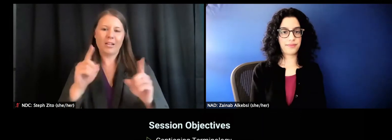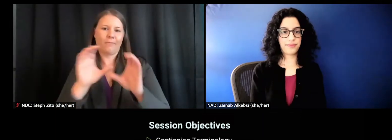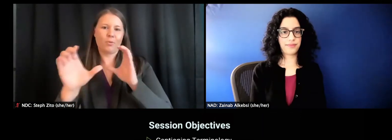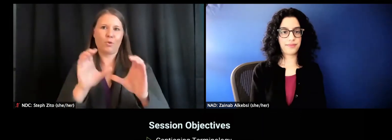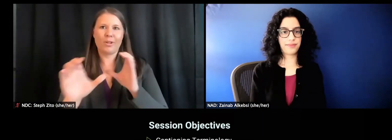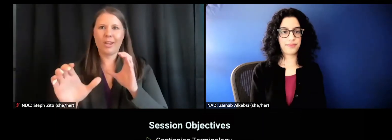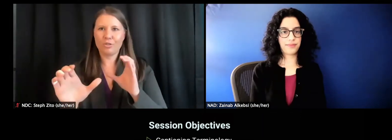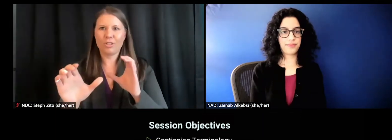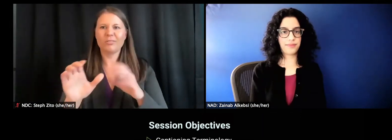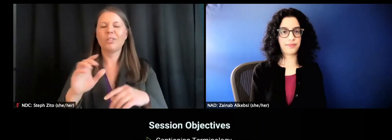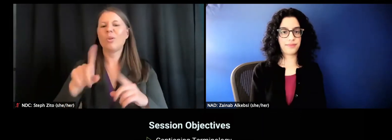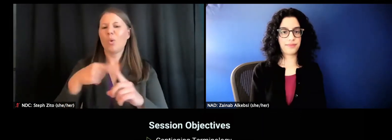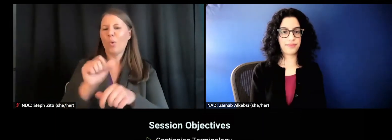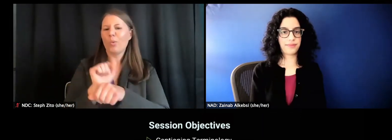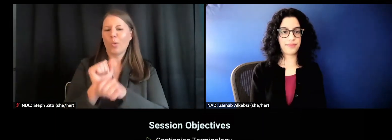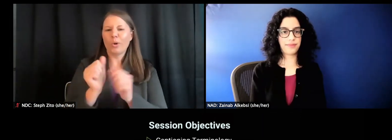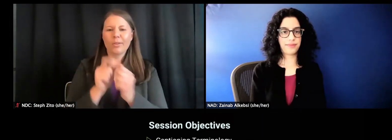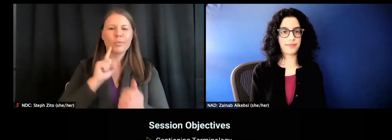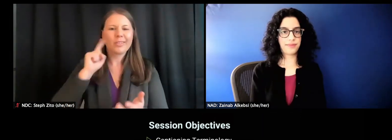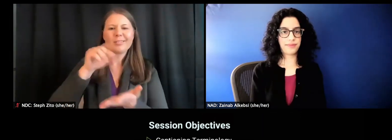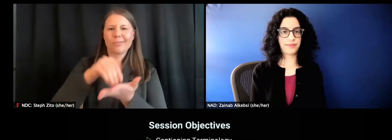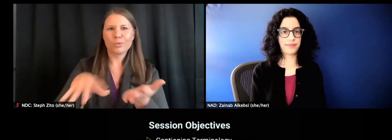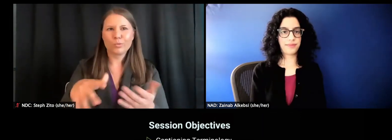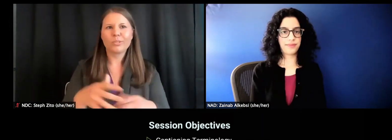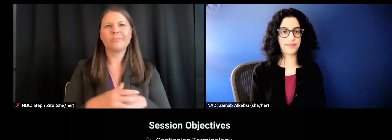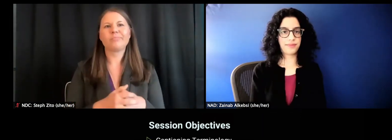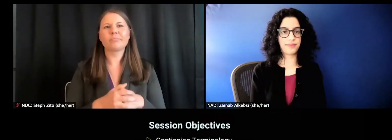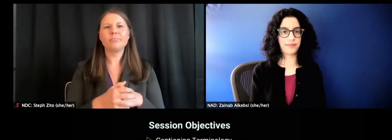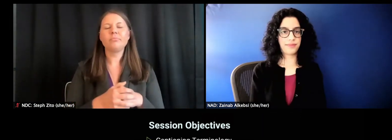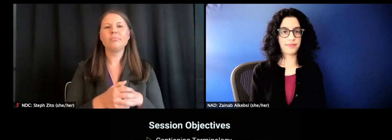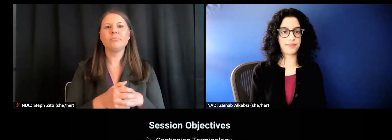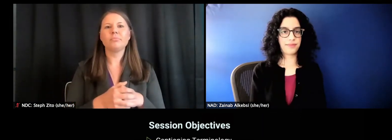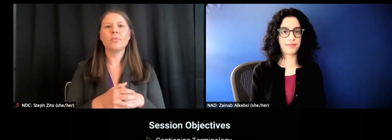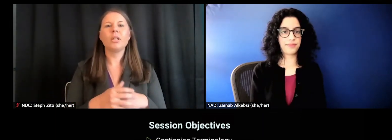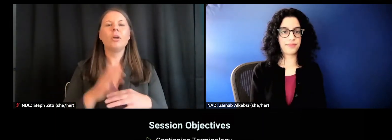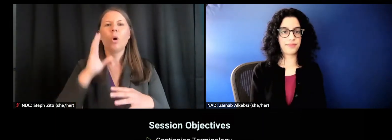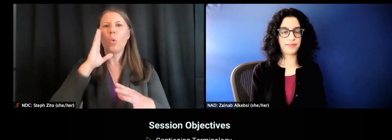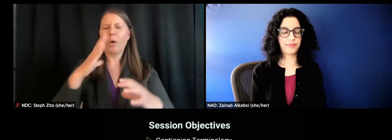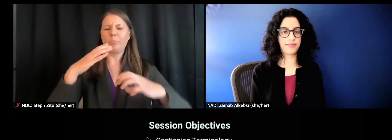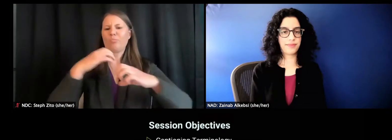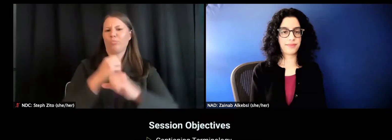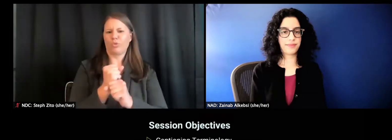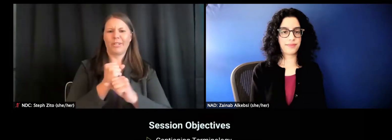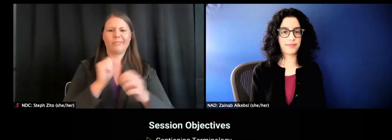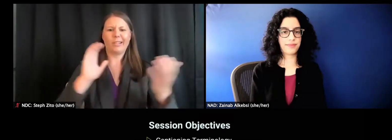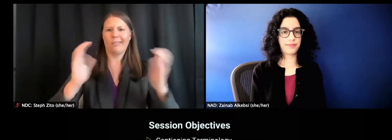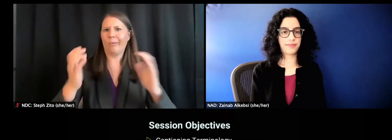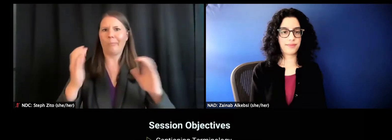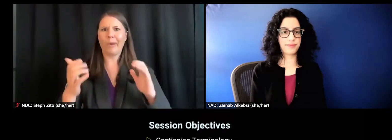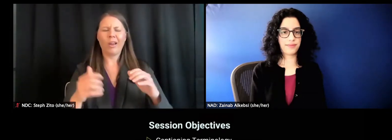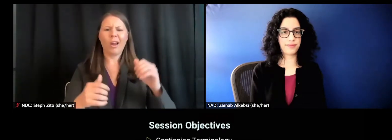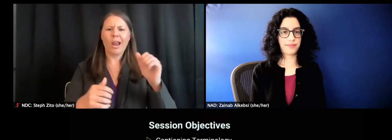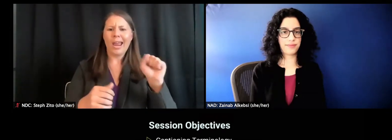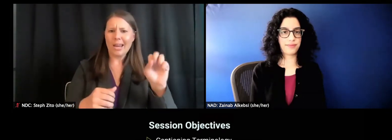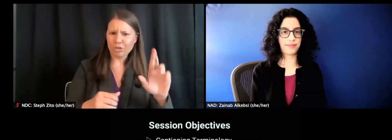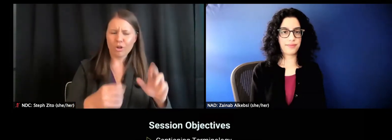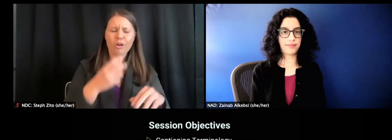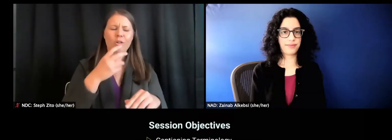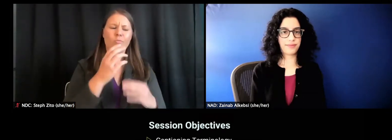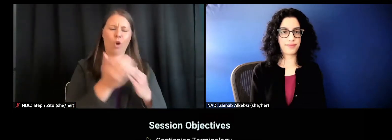and effective communication when working with deaf students. Then we will do a brief comparison of Automatic Speech